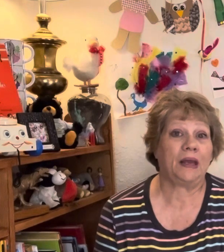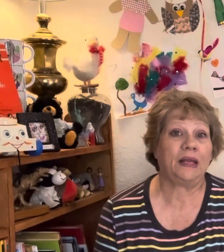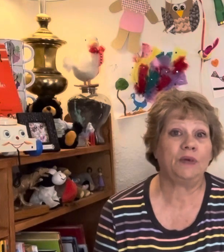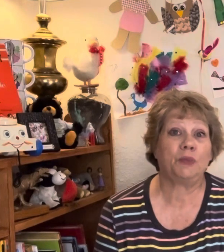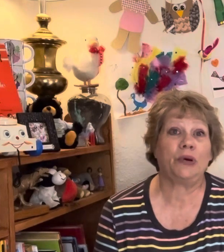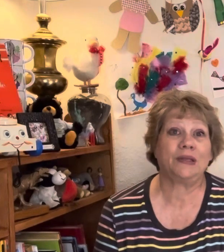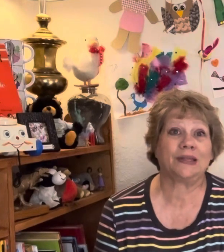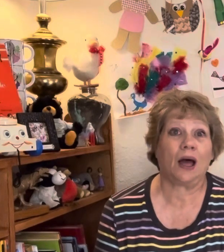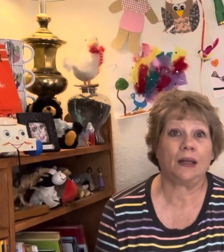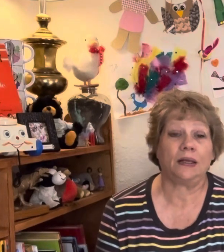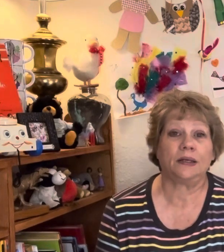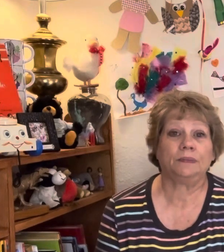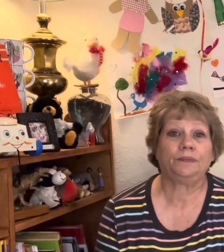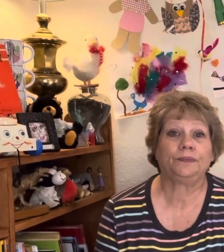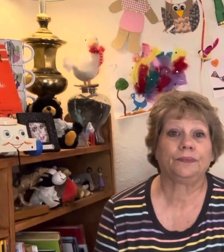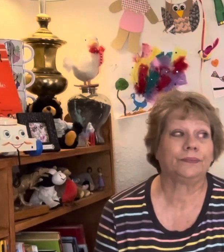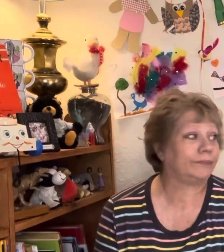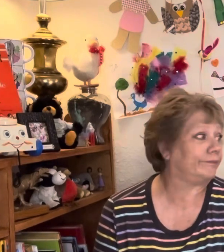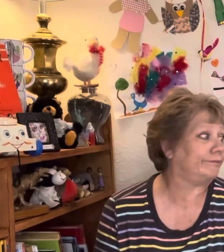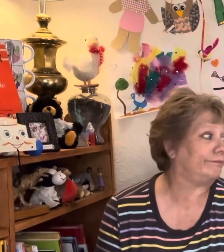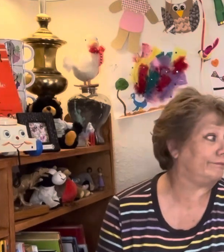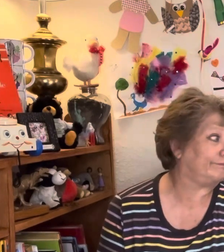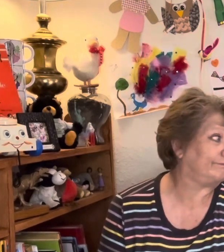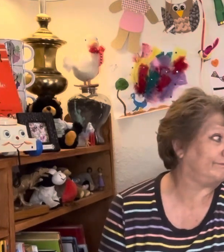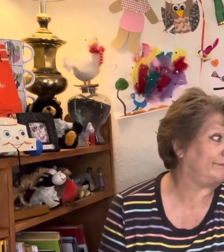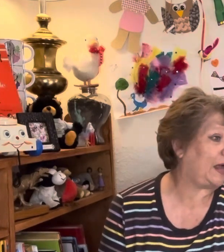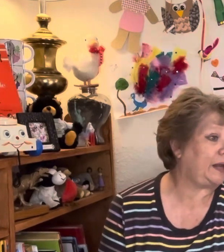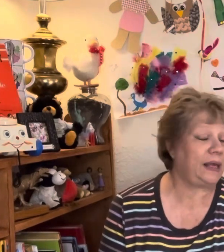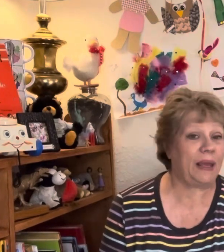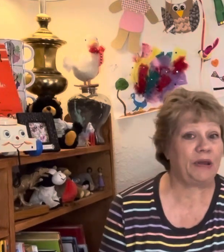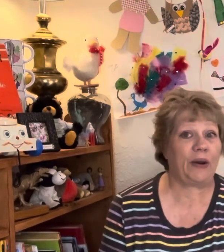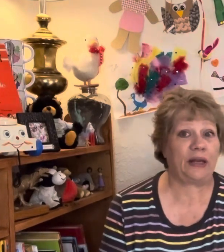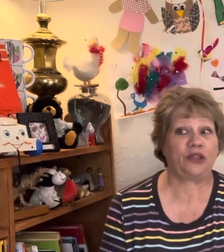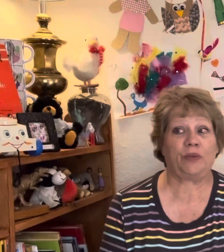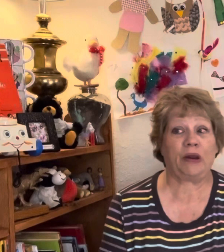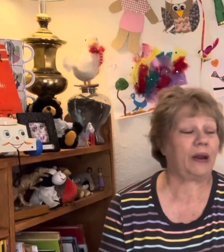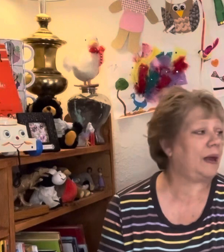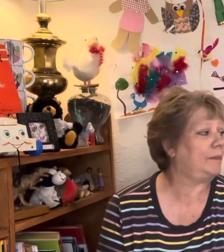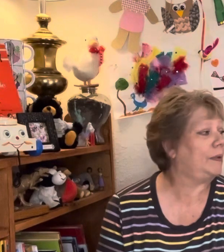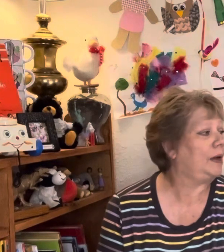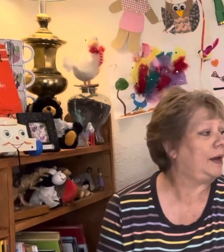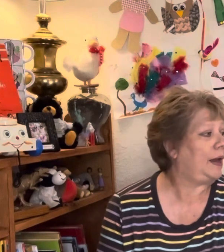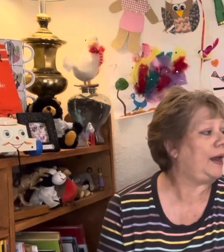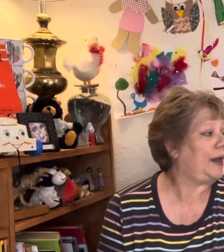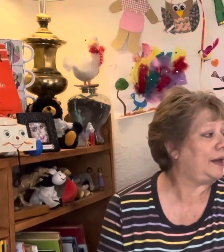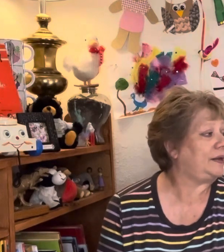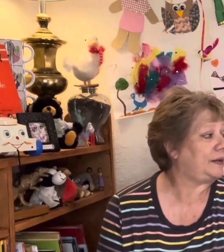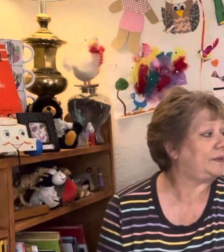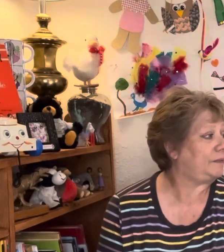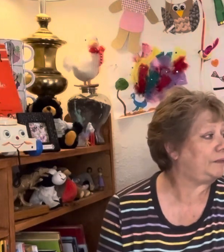And he was born in Scotland. BUSTER: Oh, that's super cool! BARB: And he immigrated to America and